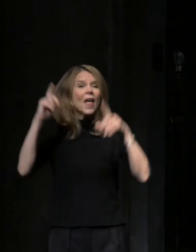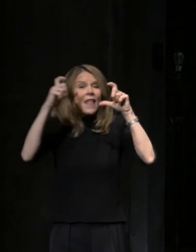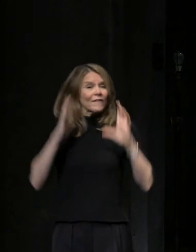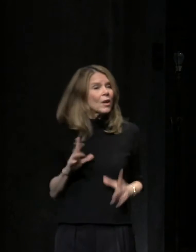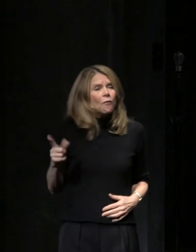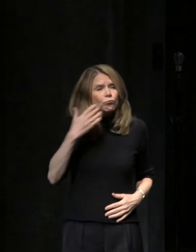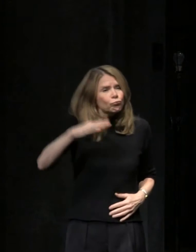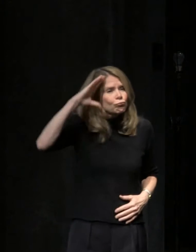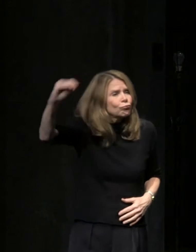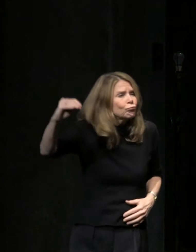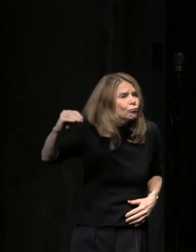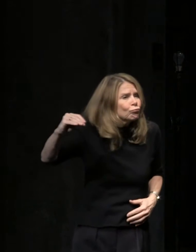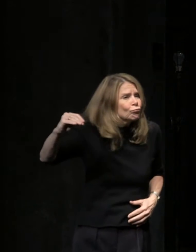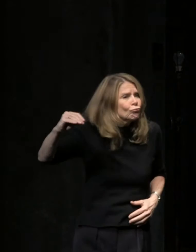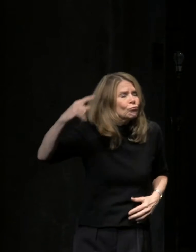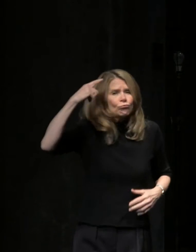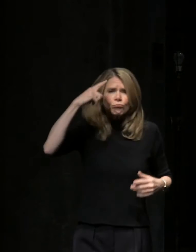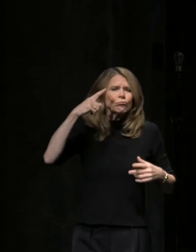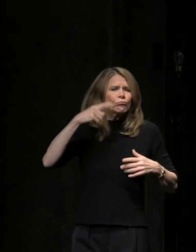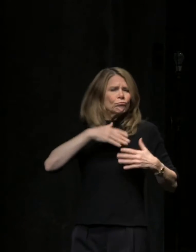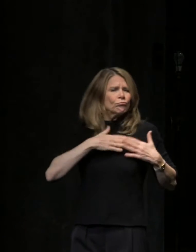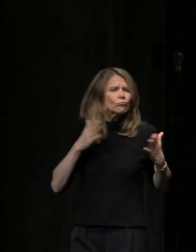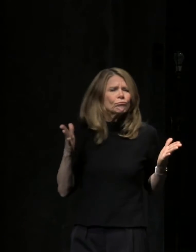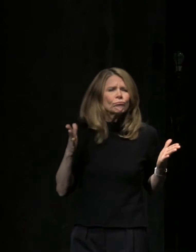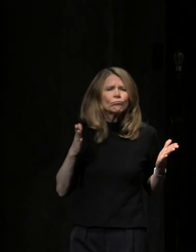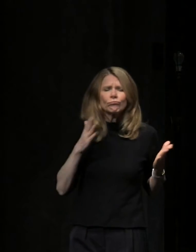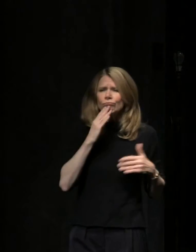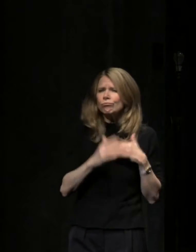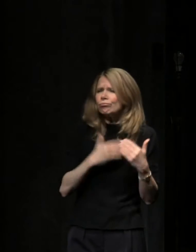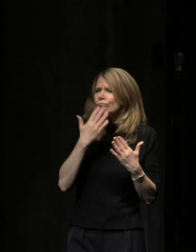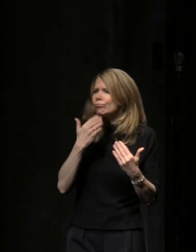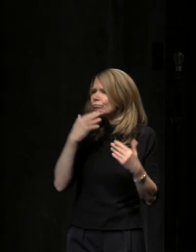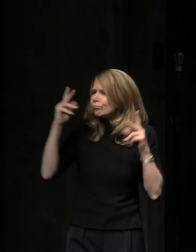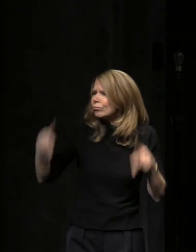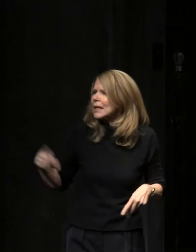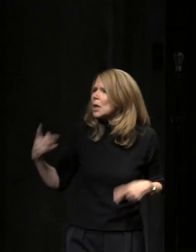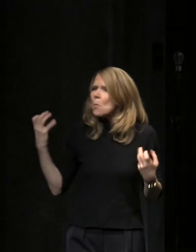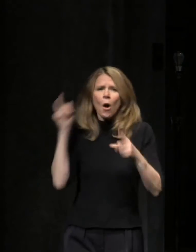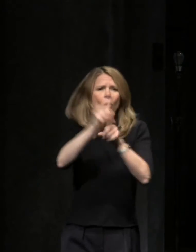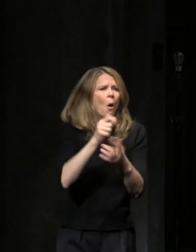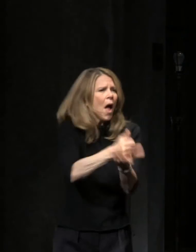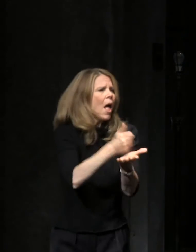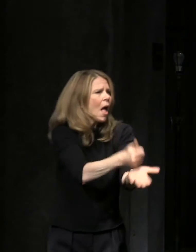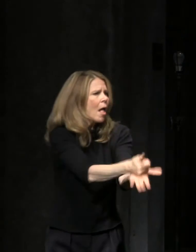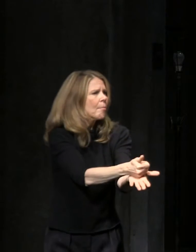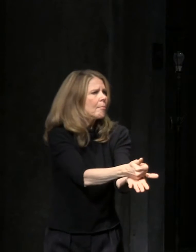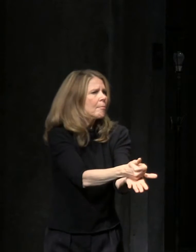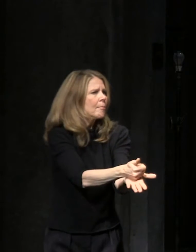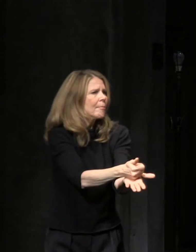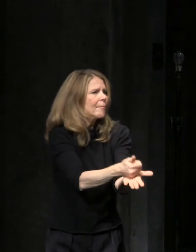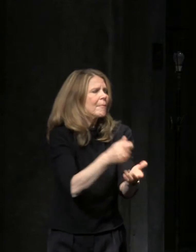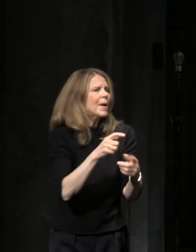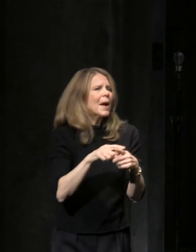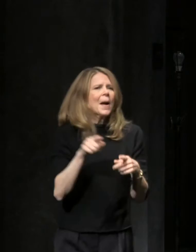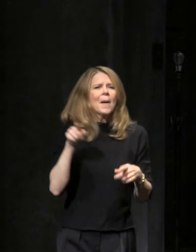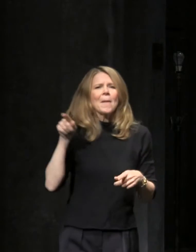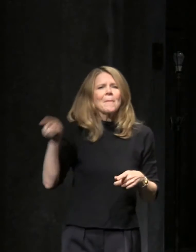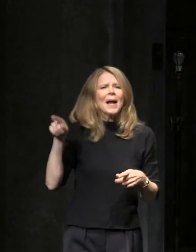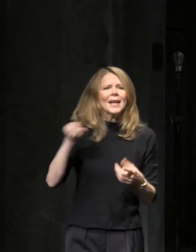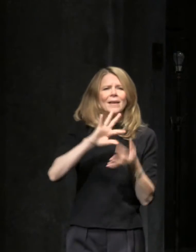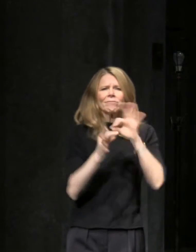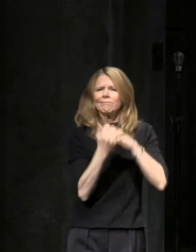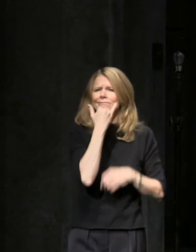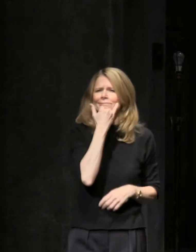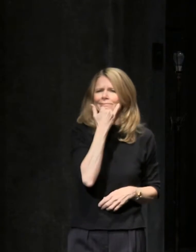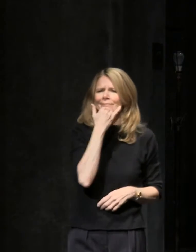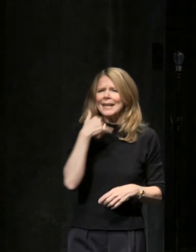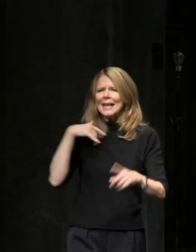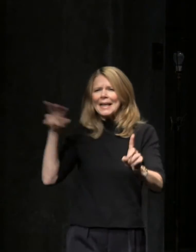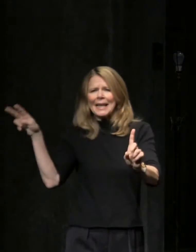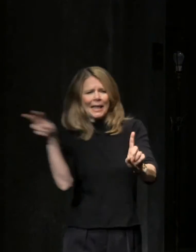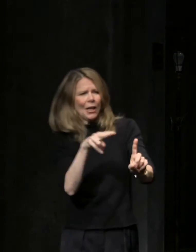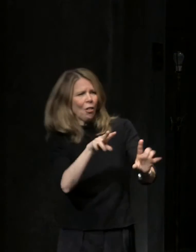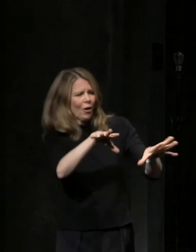Generous, open hearted, there to help. But he looked at another group of human beings,